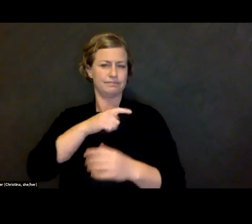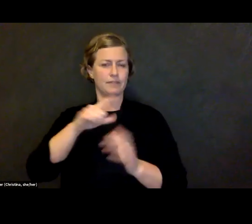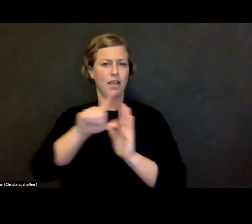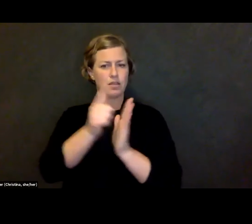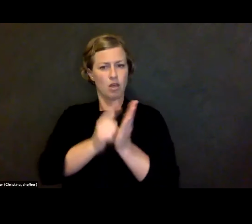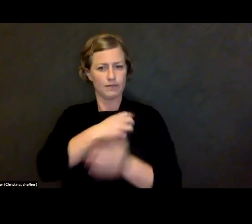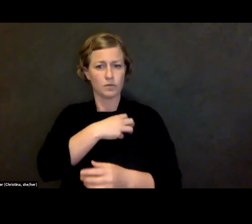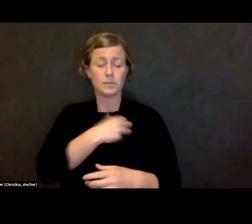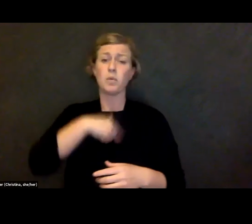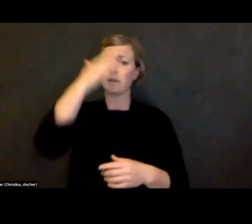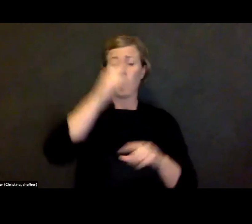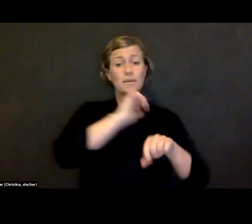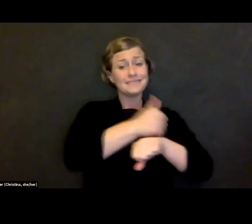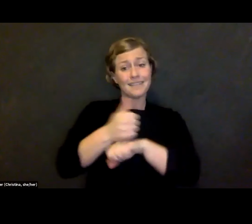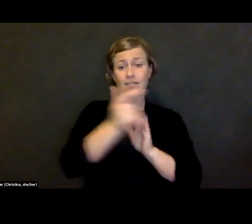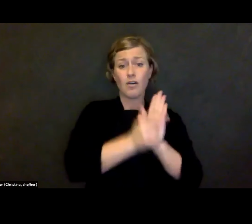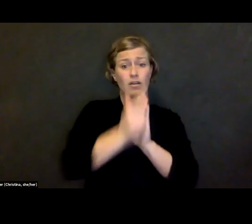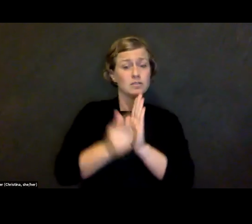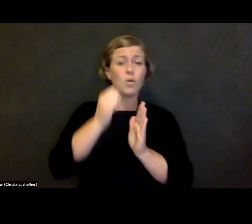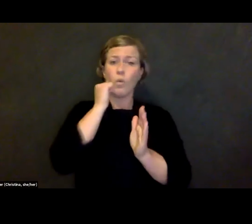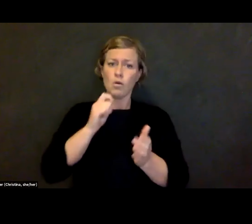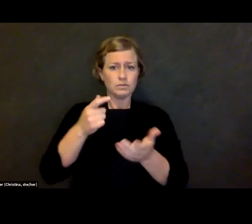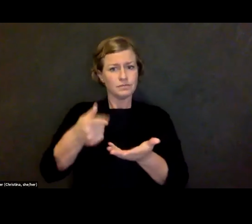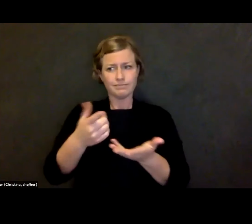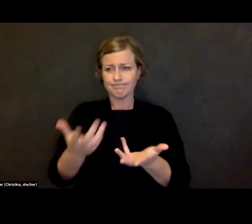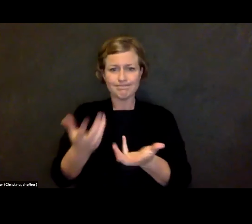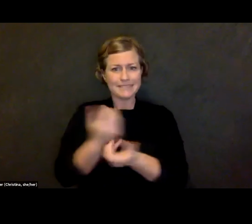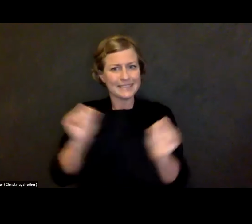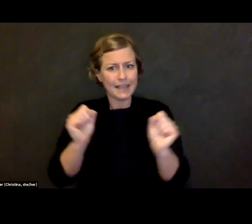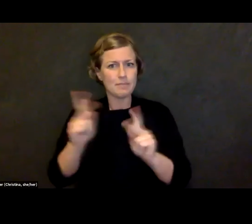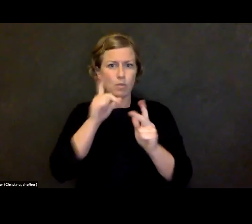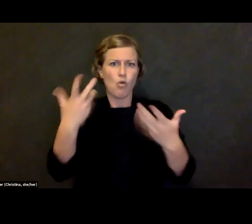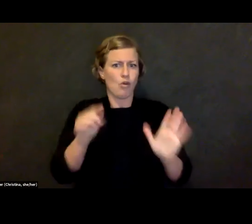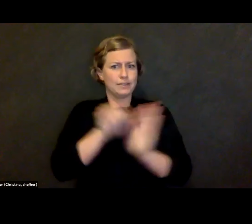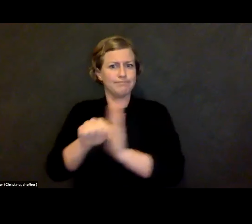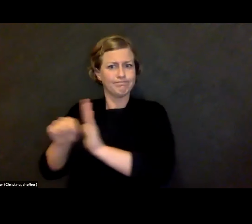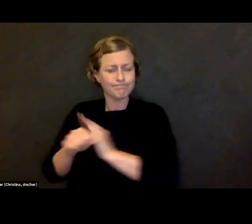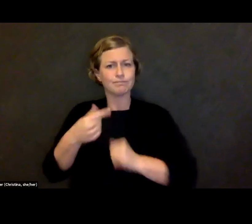year. The bill is going to increase accountability. We know that legislation cannot and will not bring back